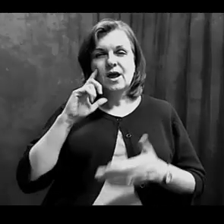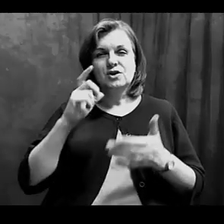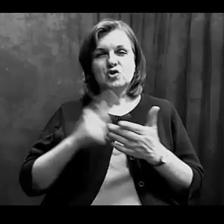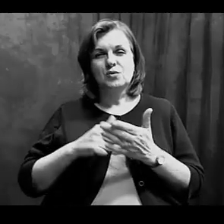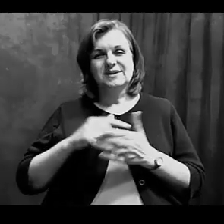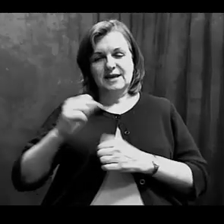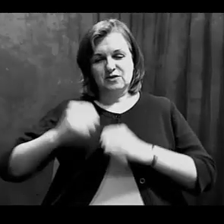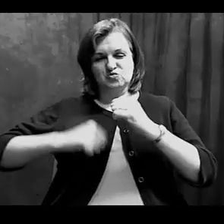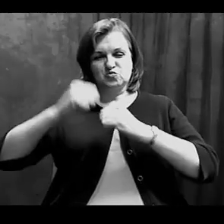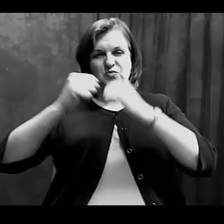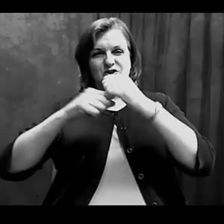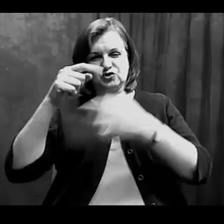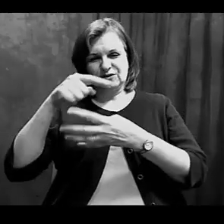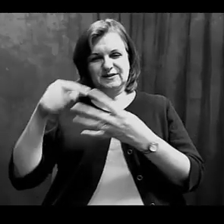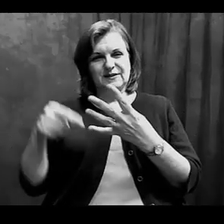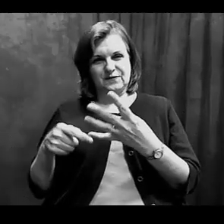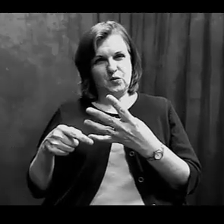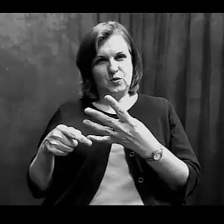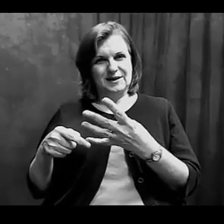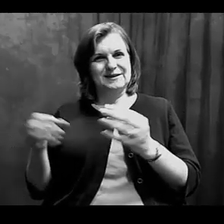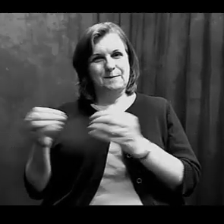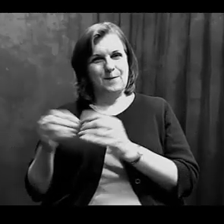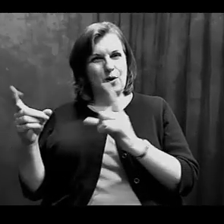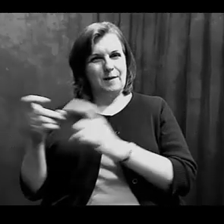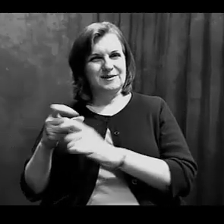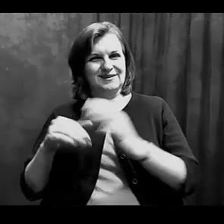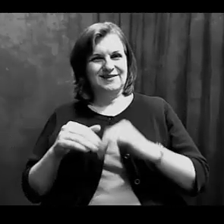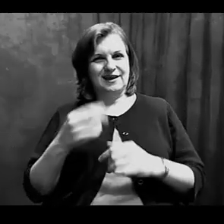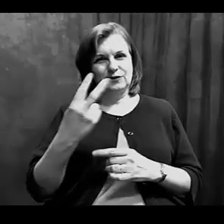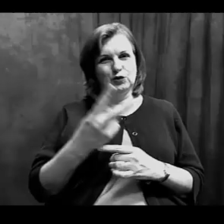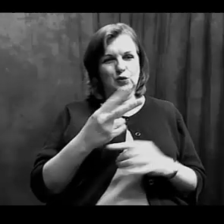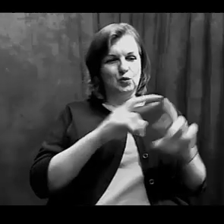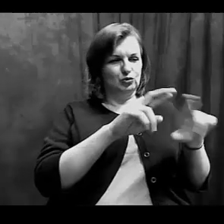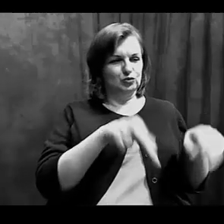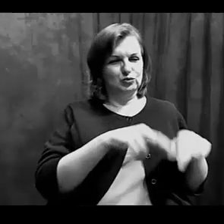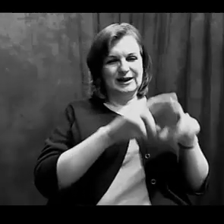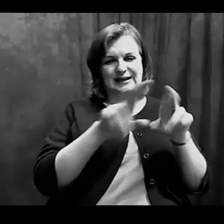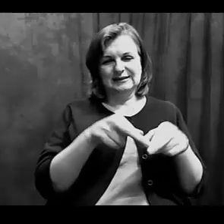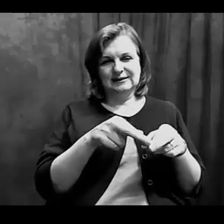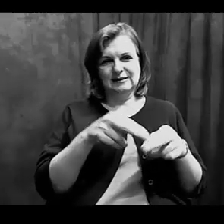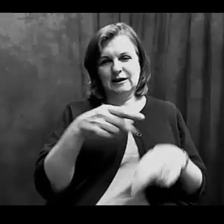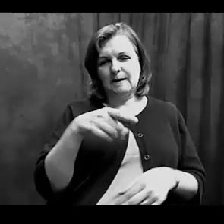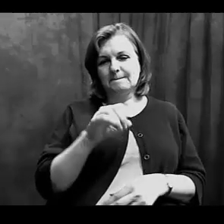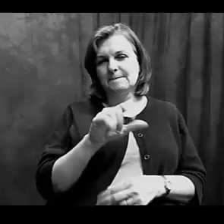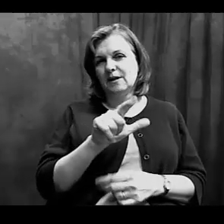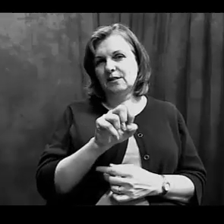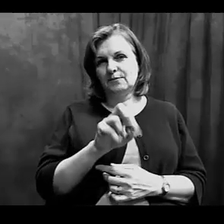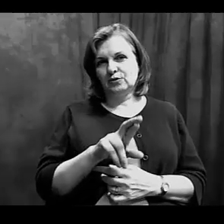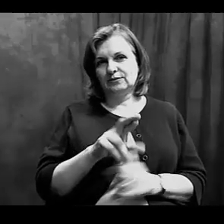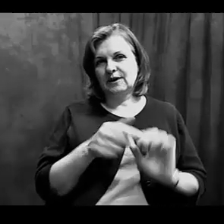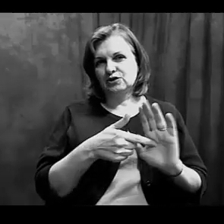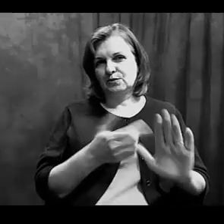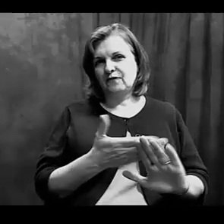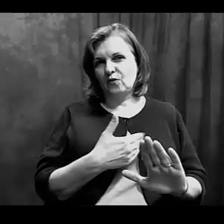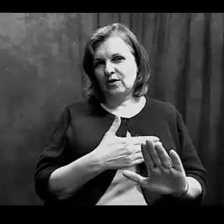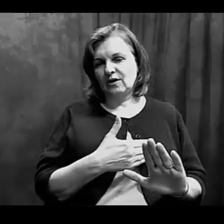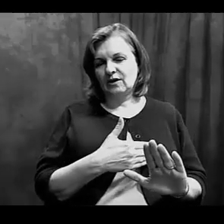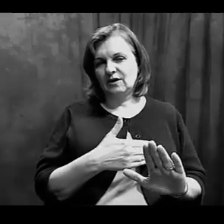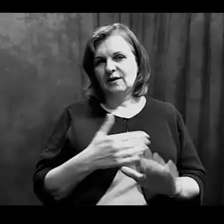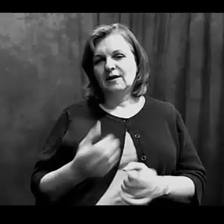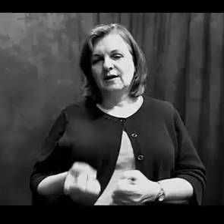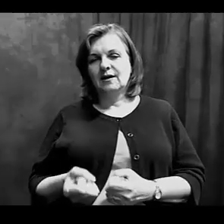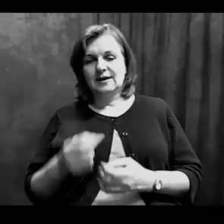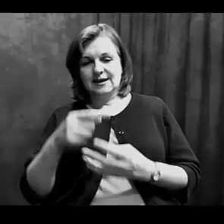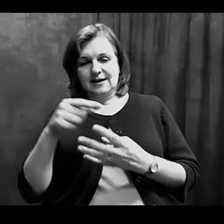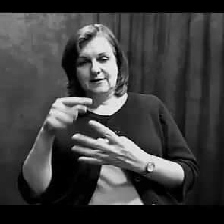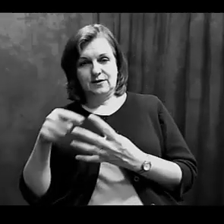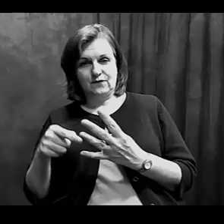that these structures are much more complex than that two carbon ring polymer that I showed you a minute ago